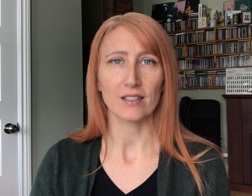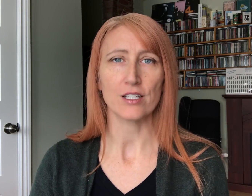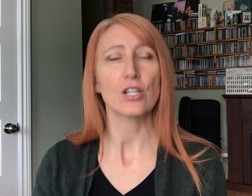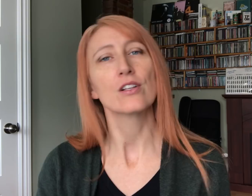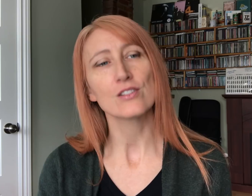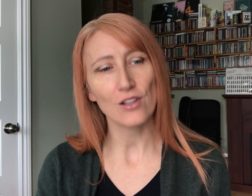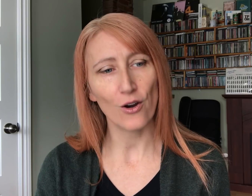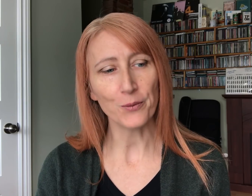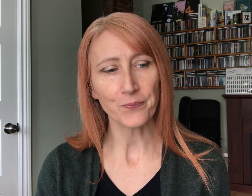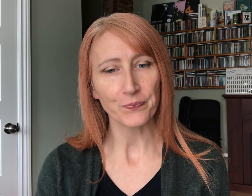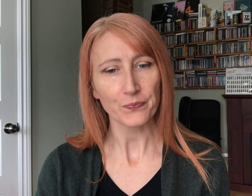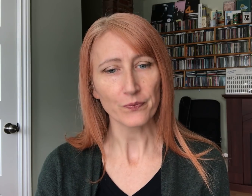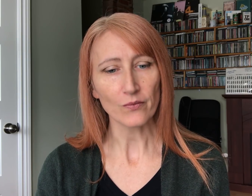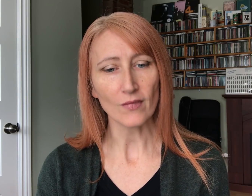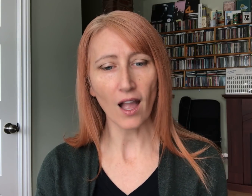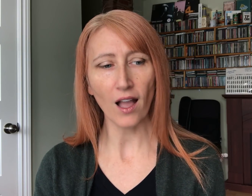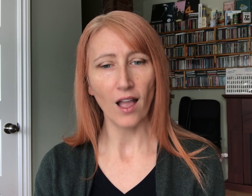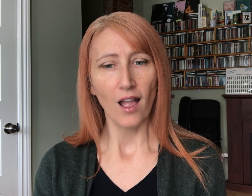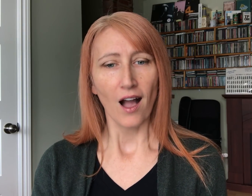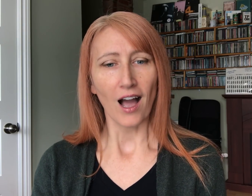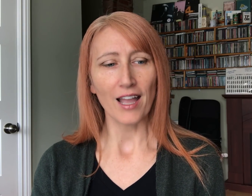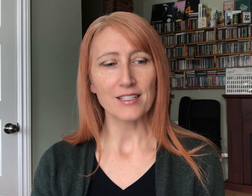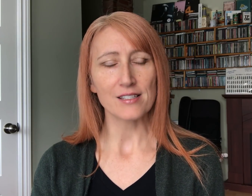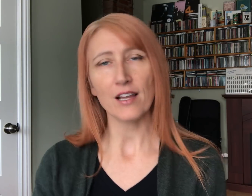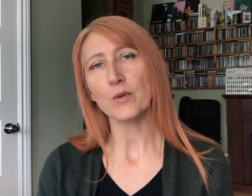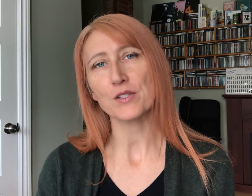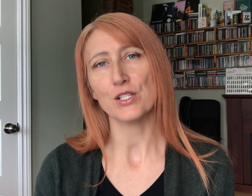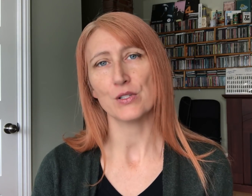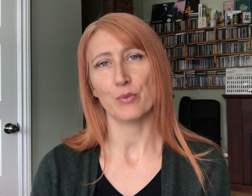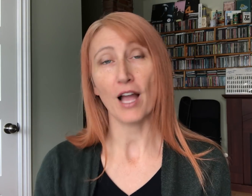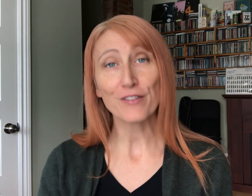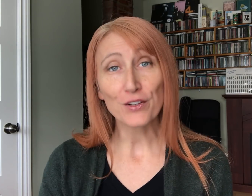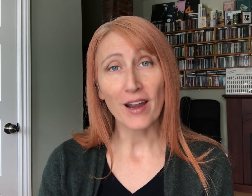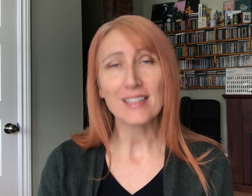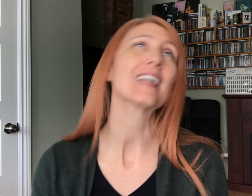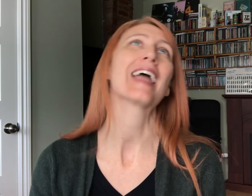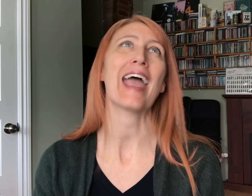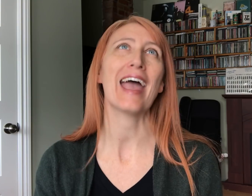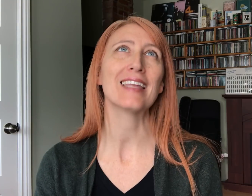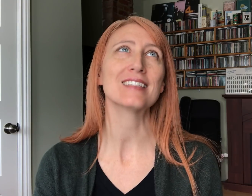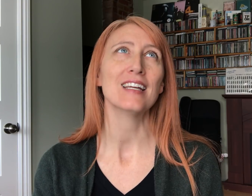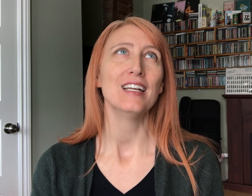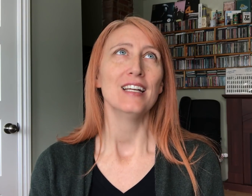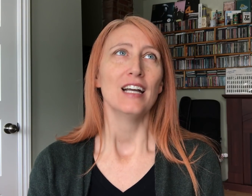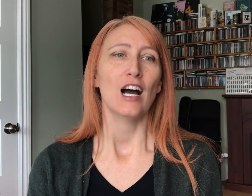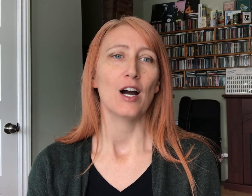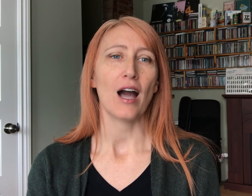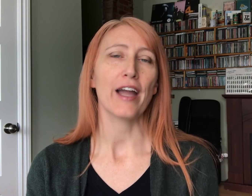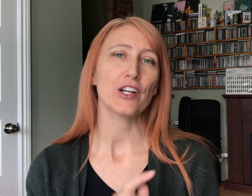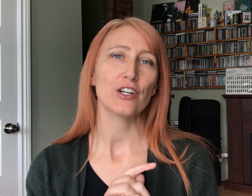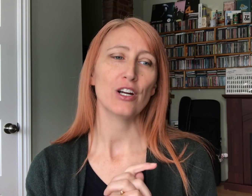So, I decided what I was going to do is apply for the grant and hire a